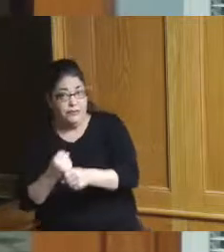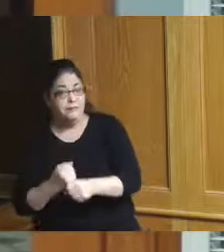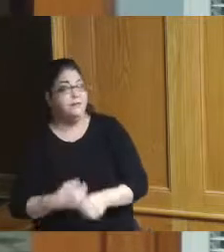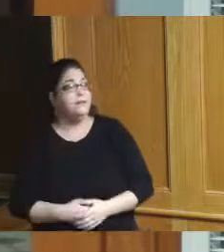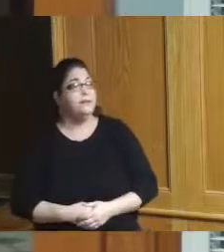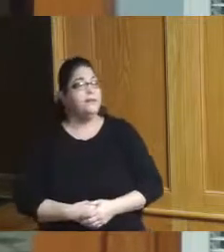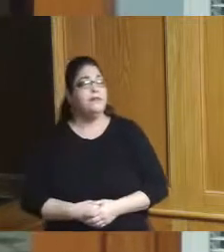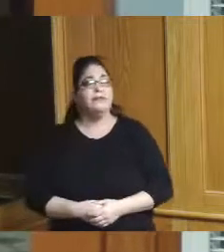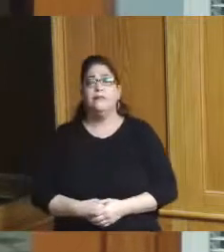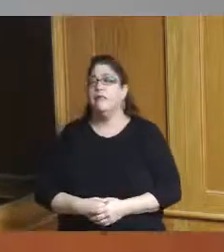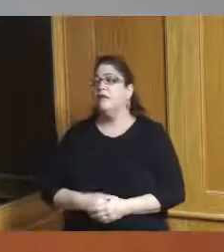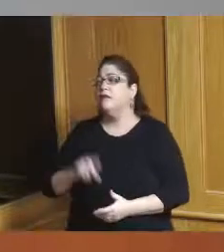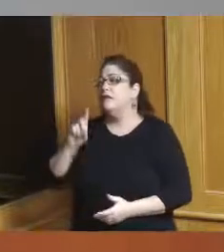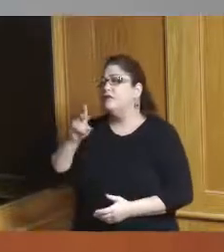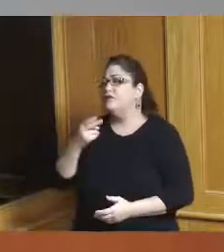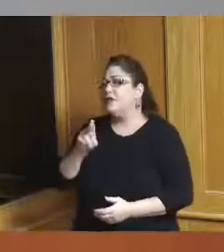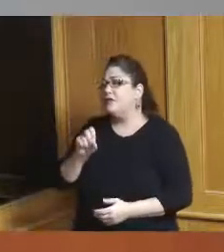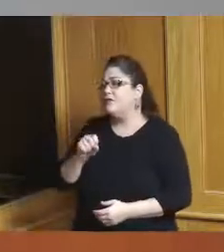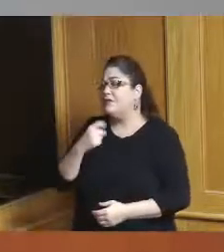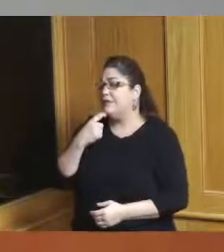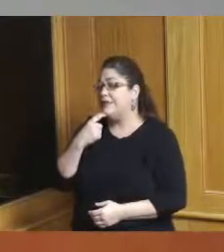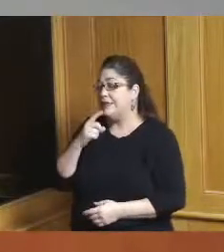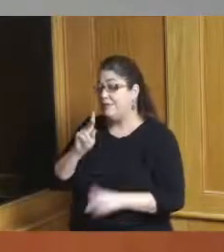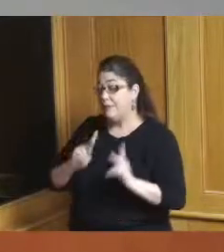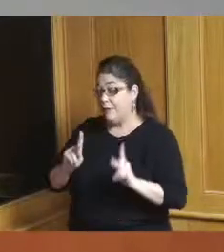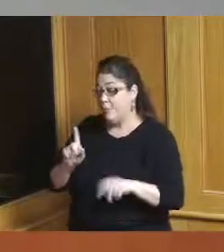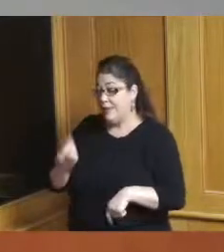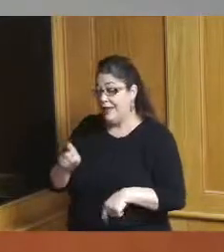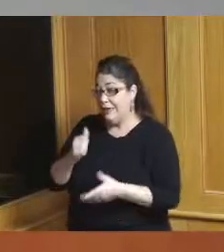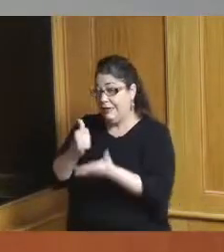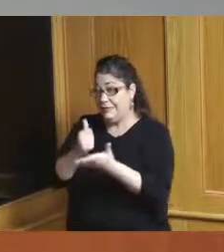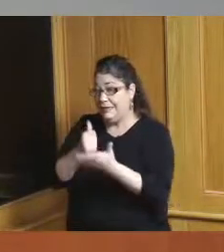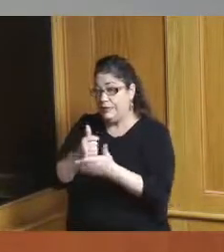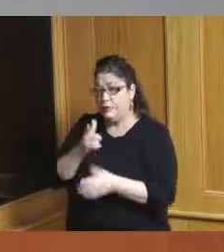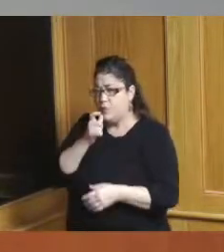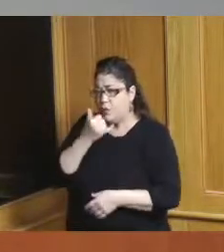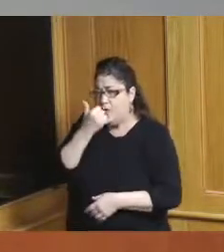fluctuated just a little bit so if people need that kind of assistance they call the Community